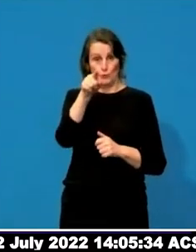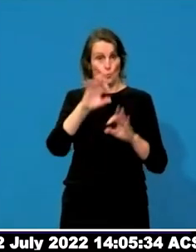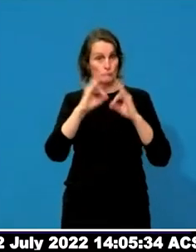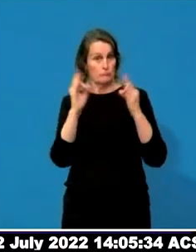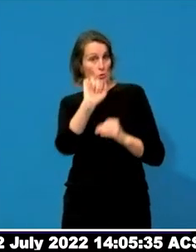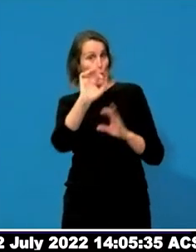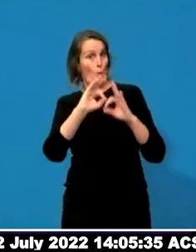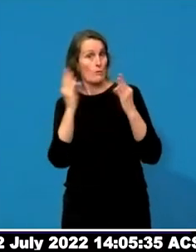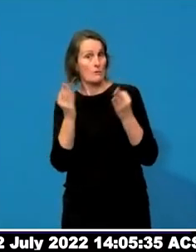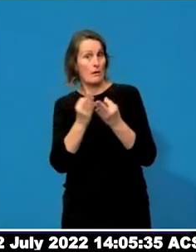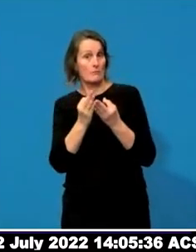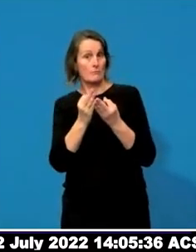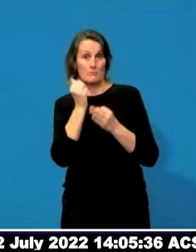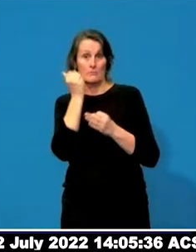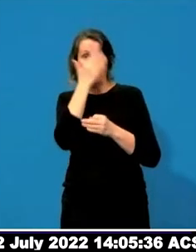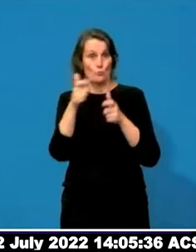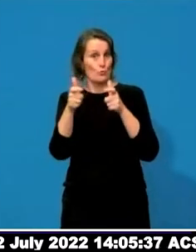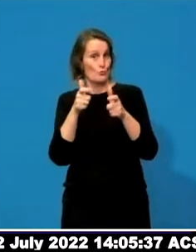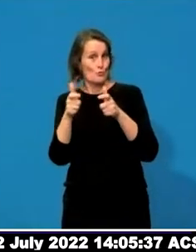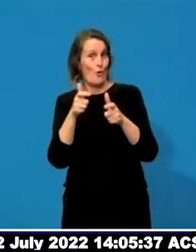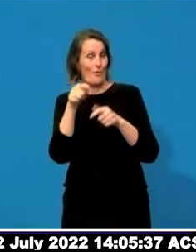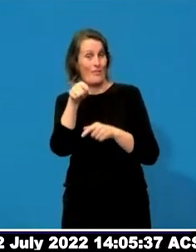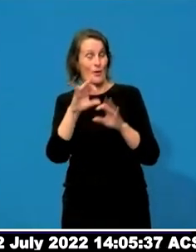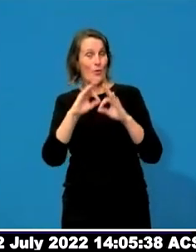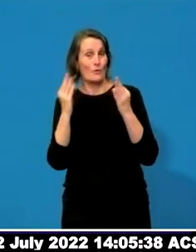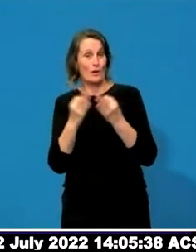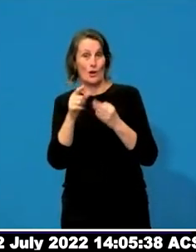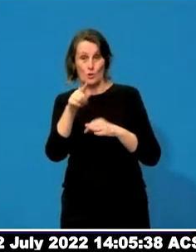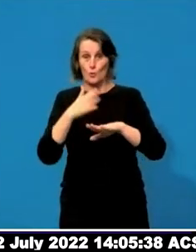working with people across the Ngaanyatjarra Pitjantjatjara Yankunytjatjara region,